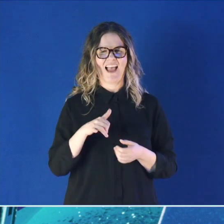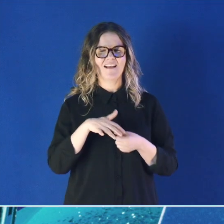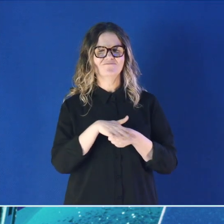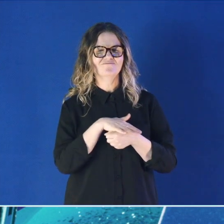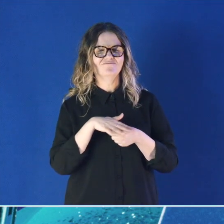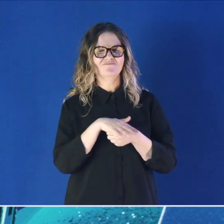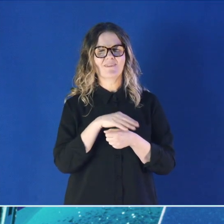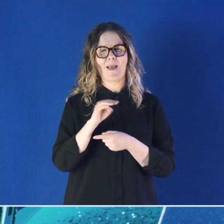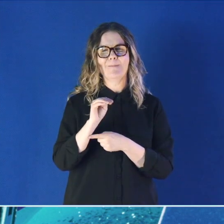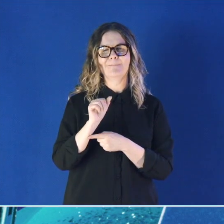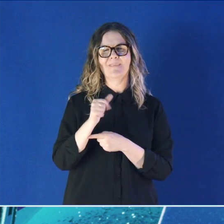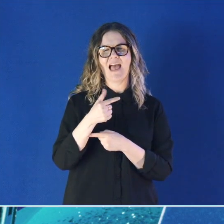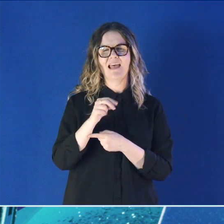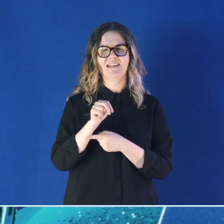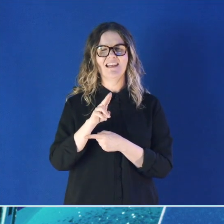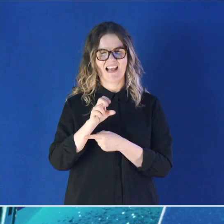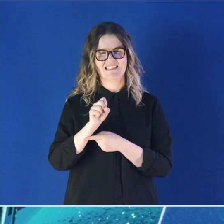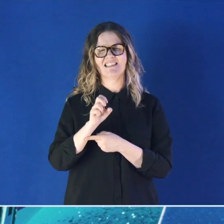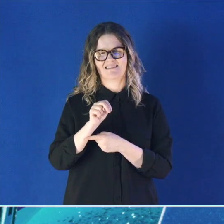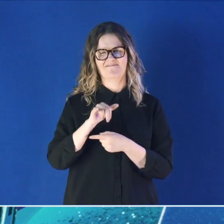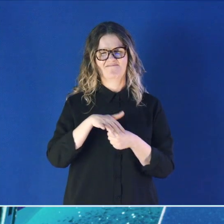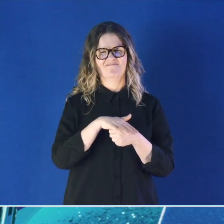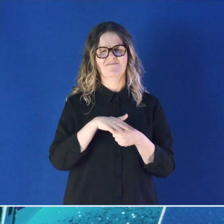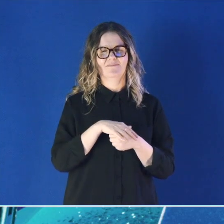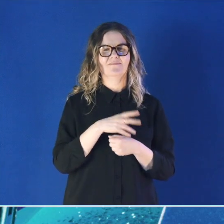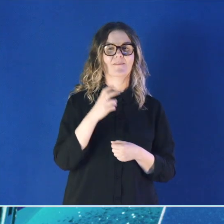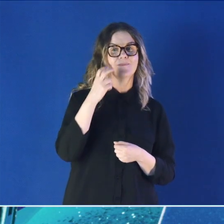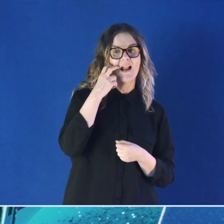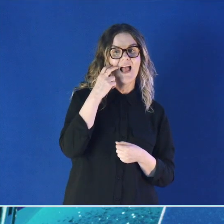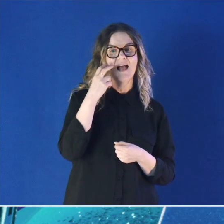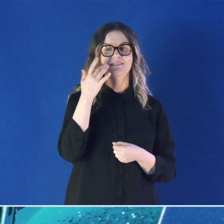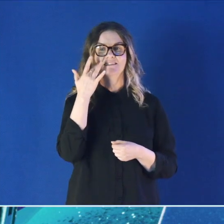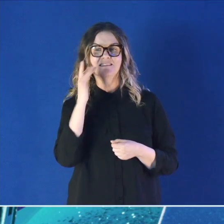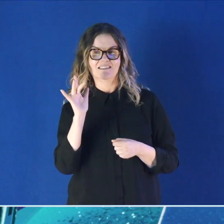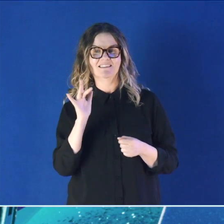It was just so inspiring to see that happen and how it works.